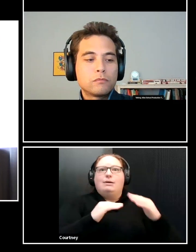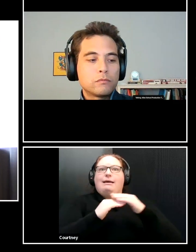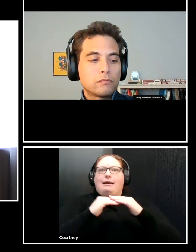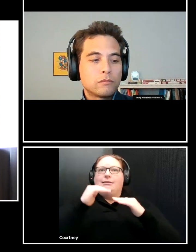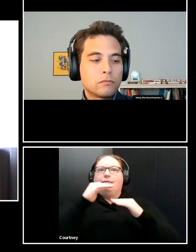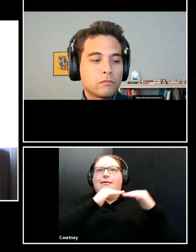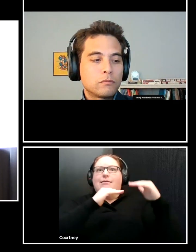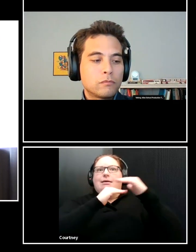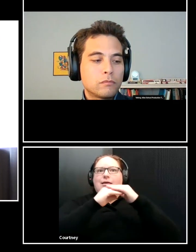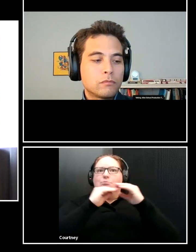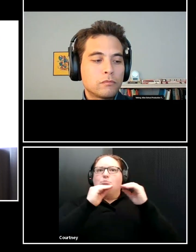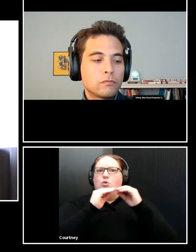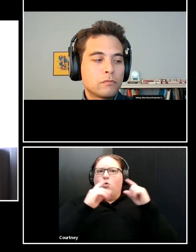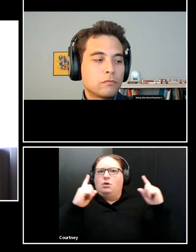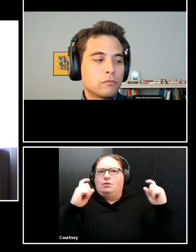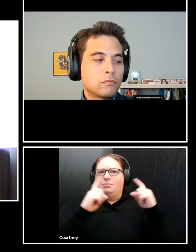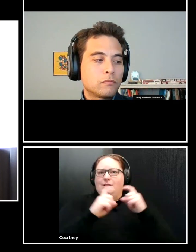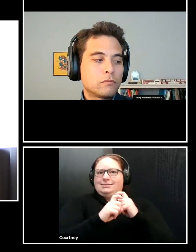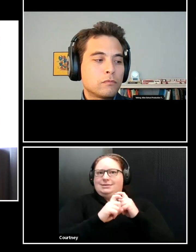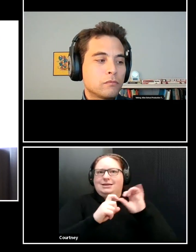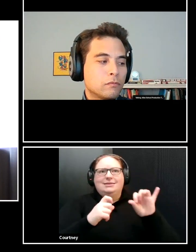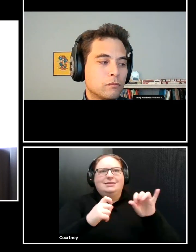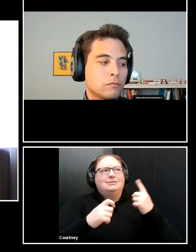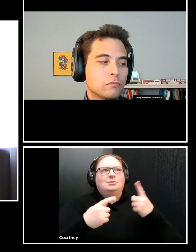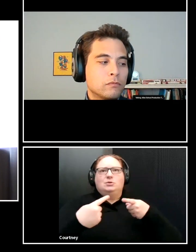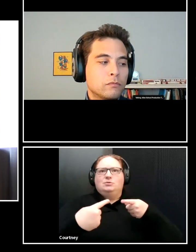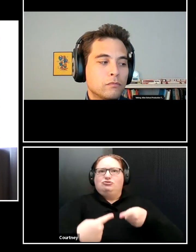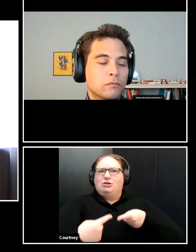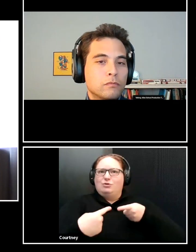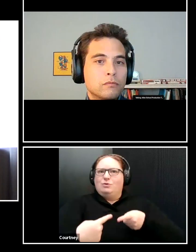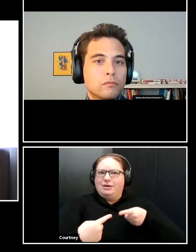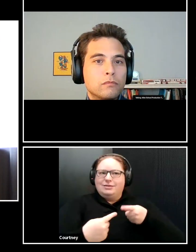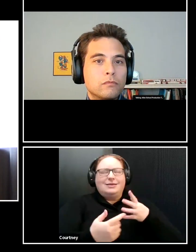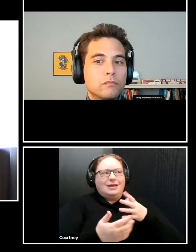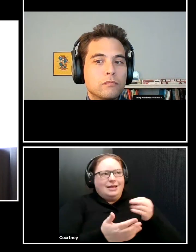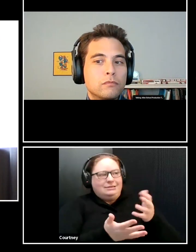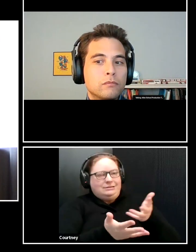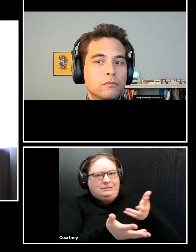we struggled with and tried to come to terms with our technical advisory group of you know